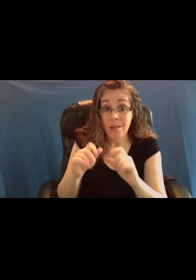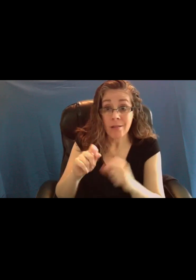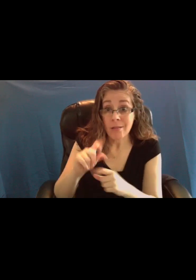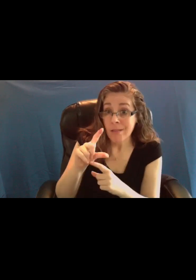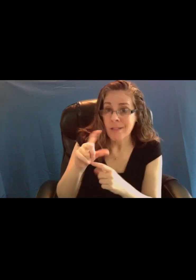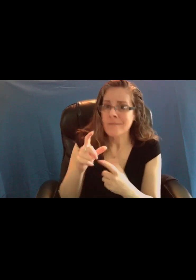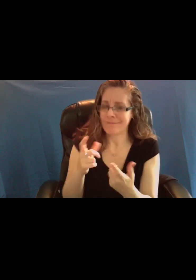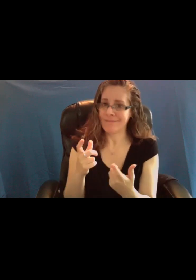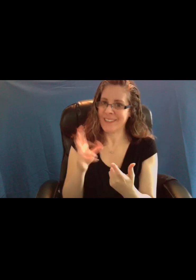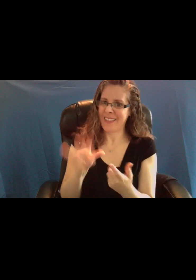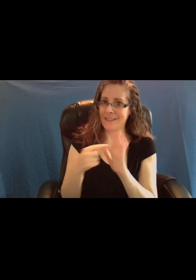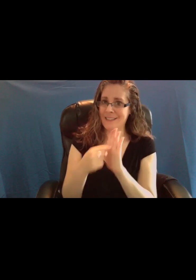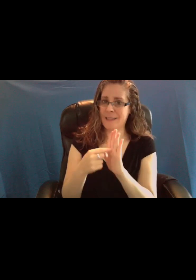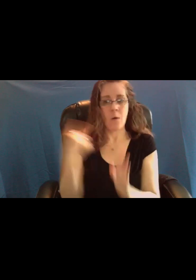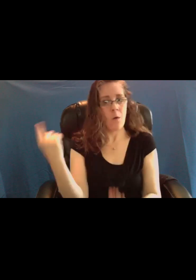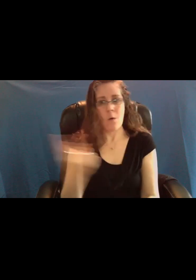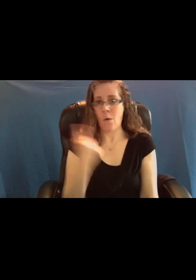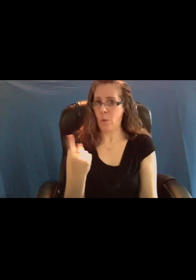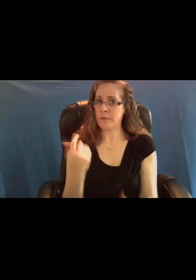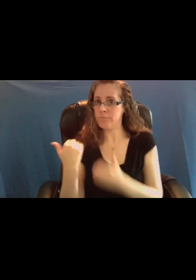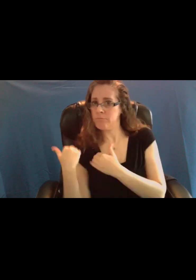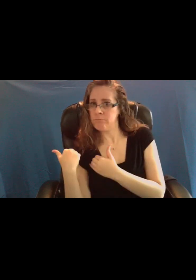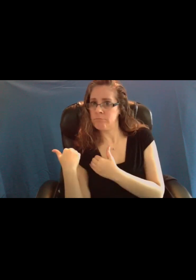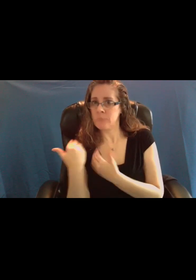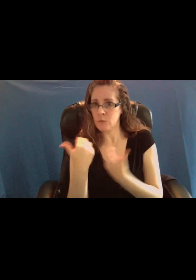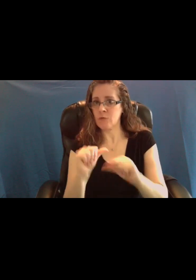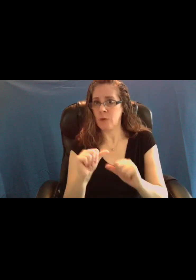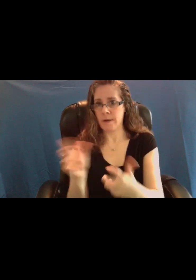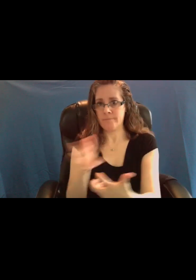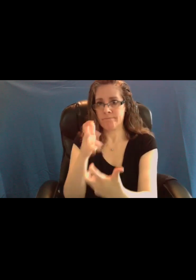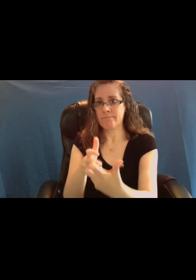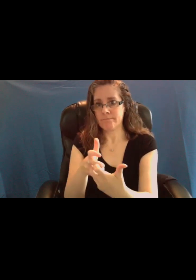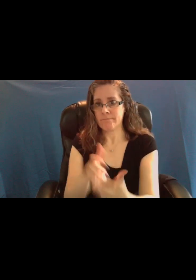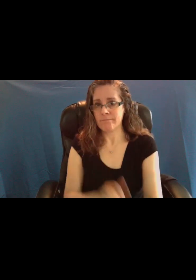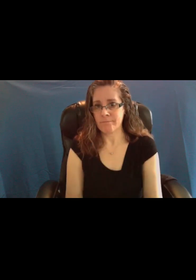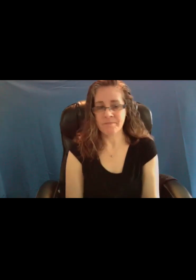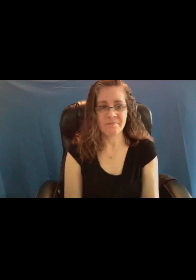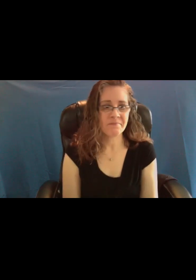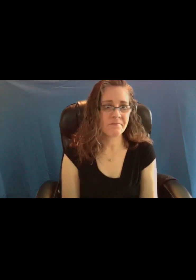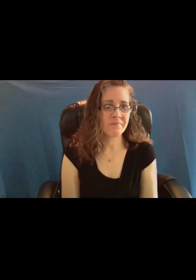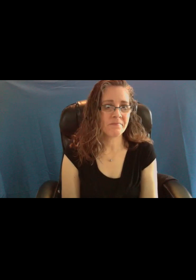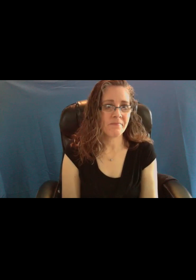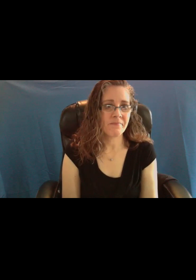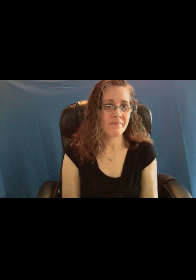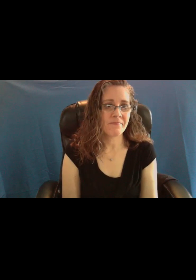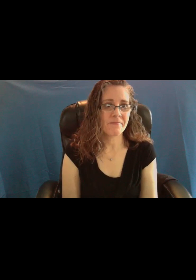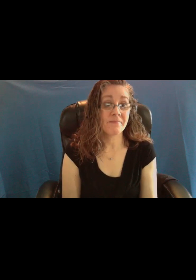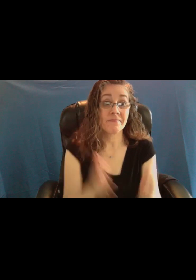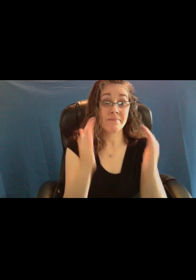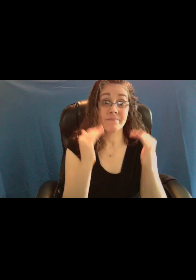example that there is always an obligation if you can't do something quickly. Okay. So now we're going to talk about website